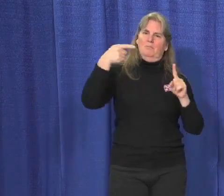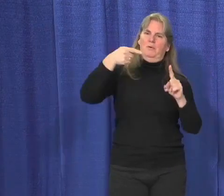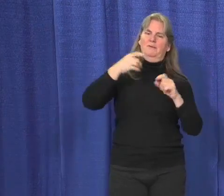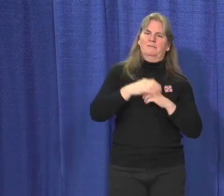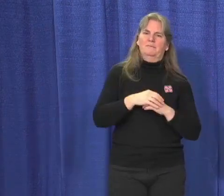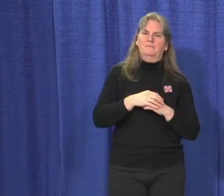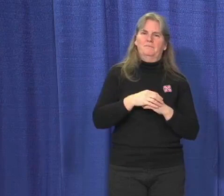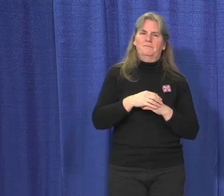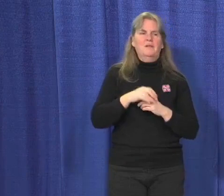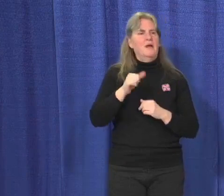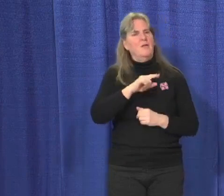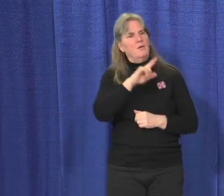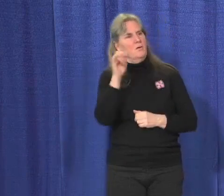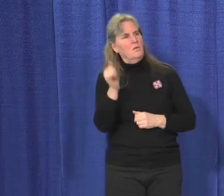question Tim.